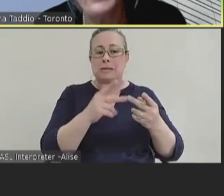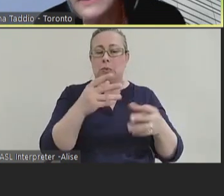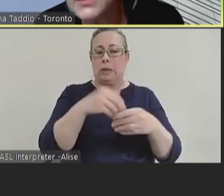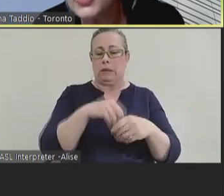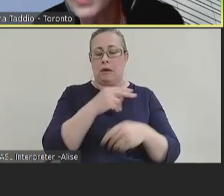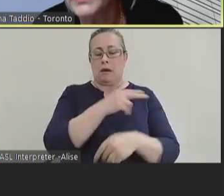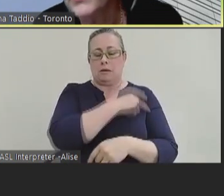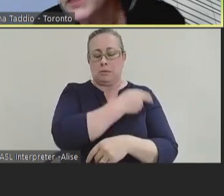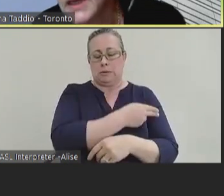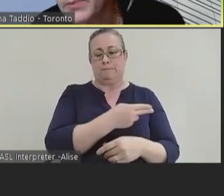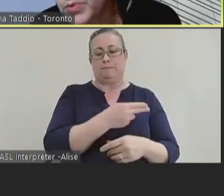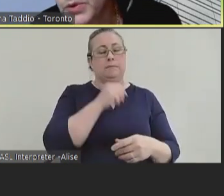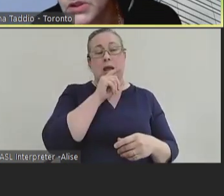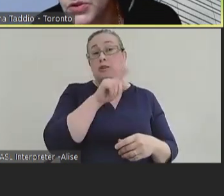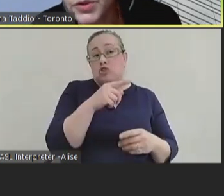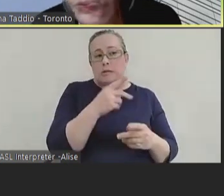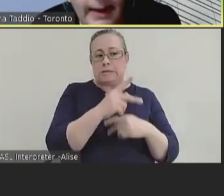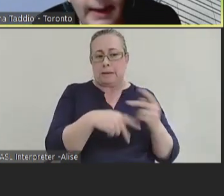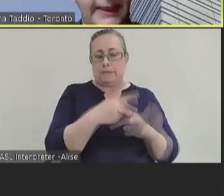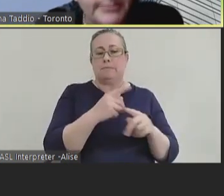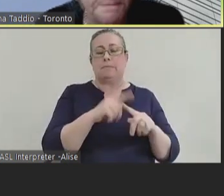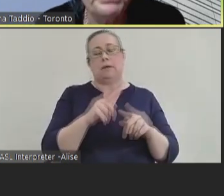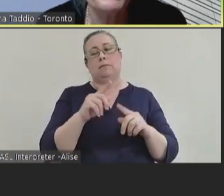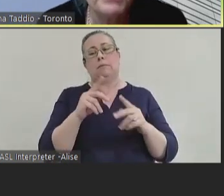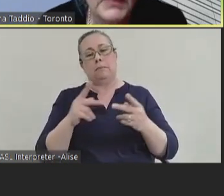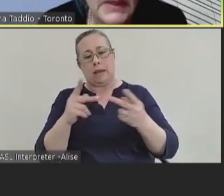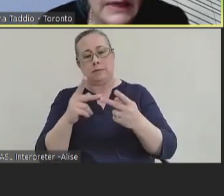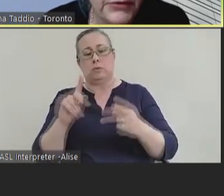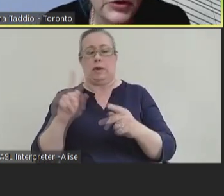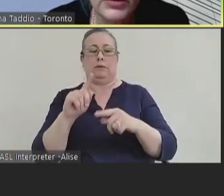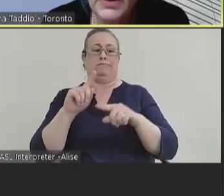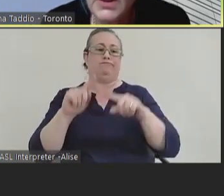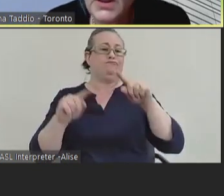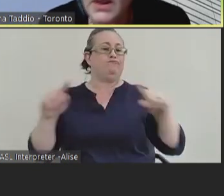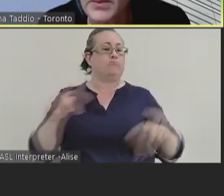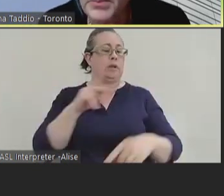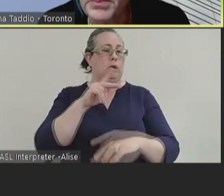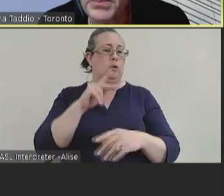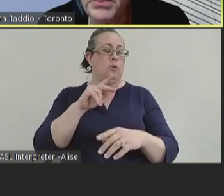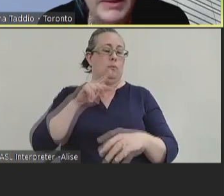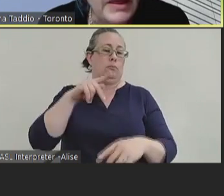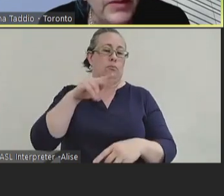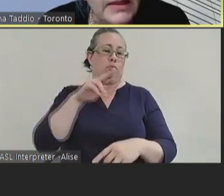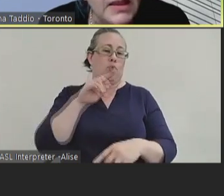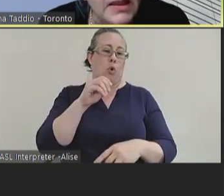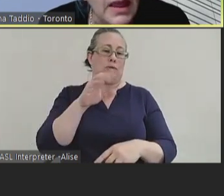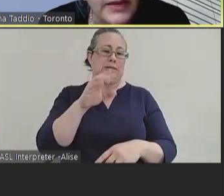places where different types of procedures are happening. And if you maybe advance the slide,